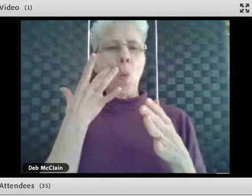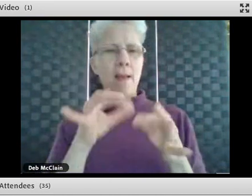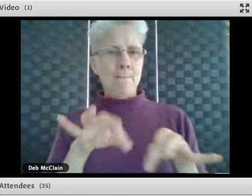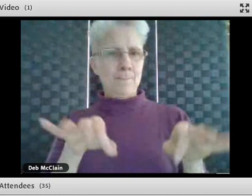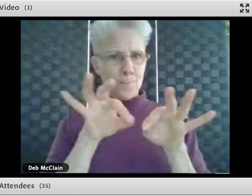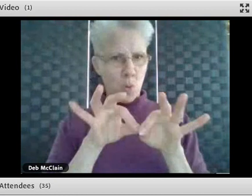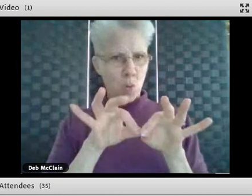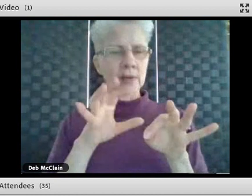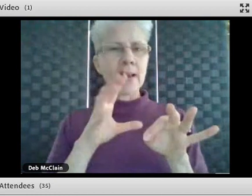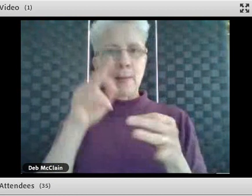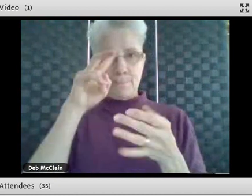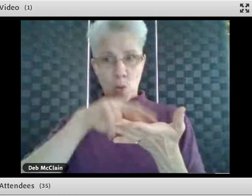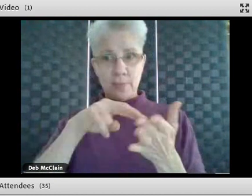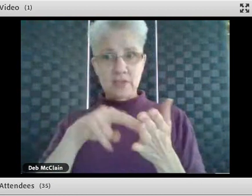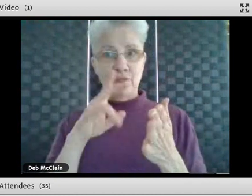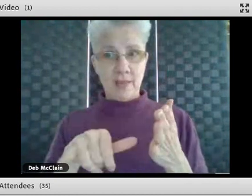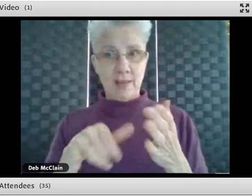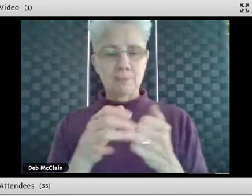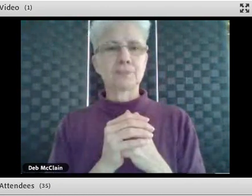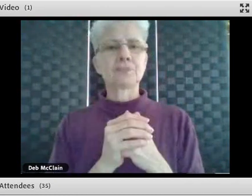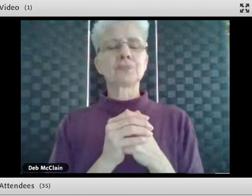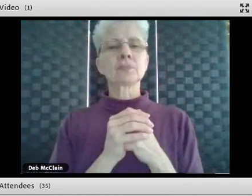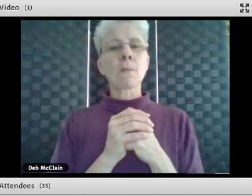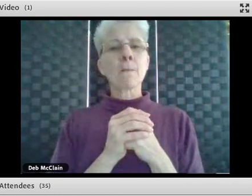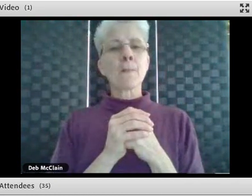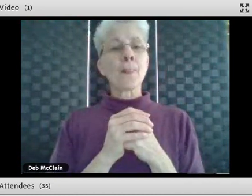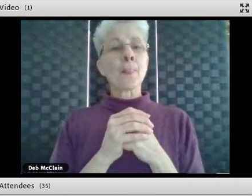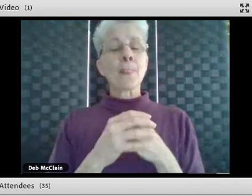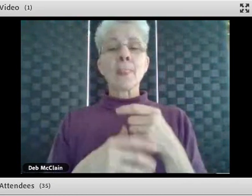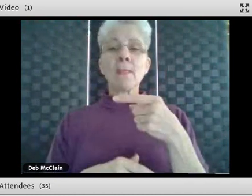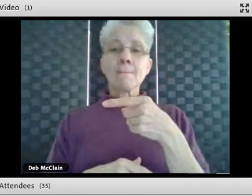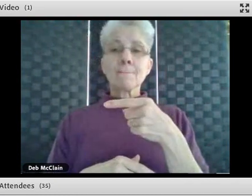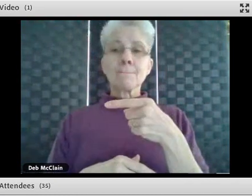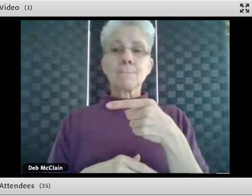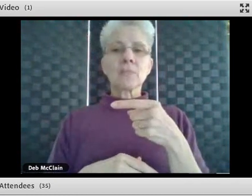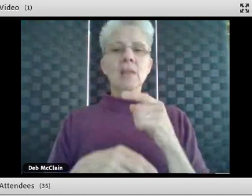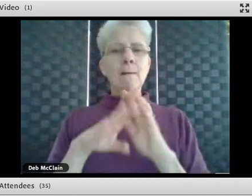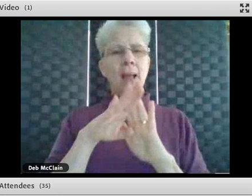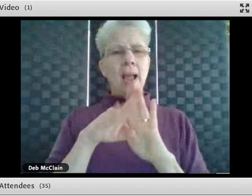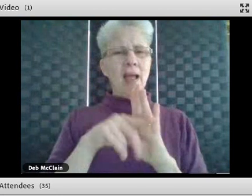and its purpose. Then, give a brief background and history